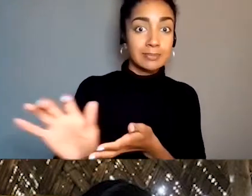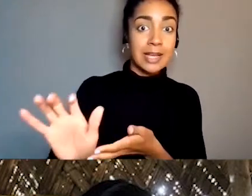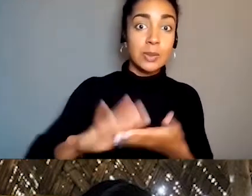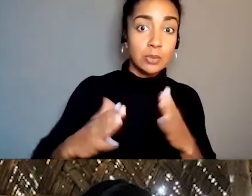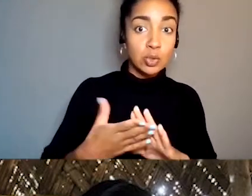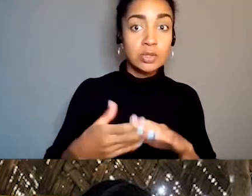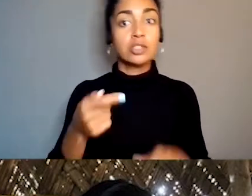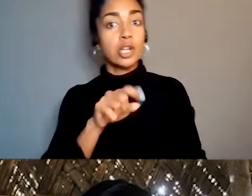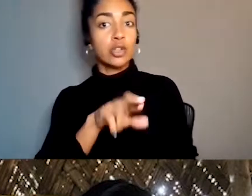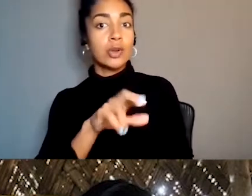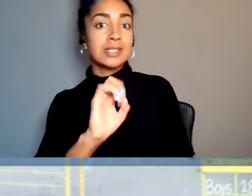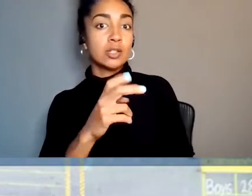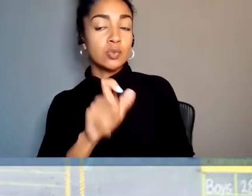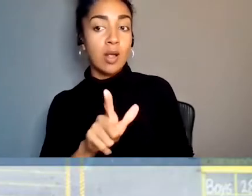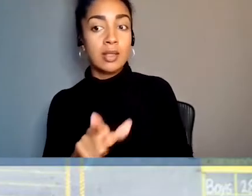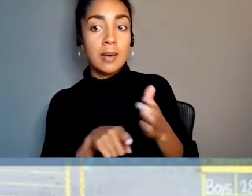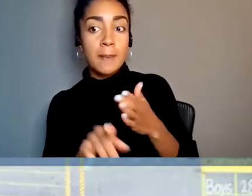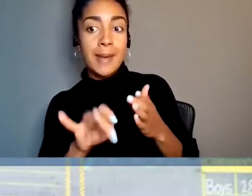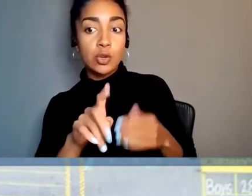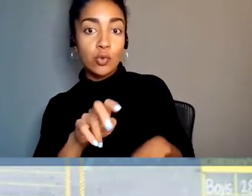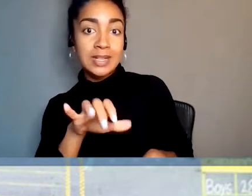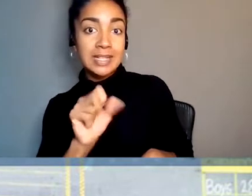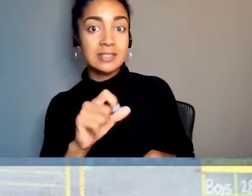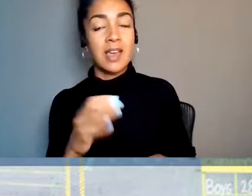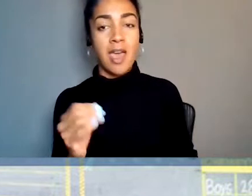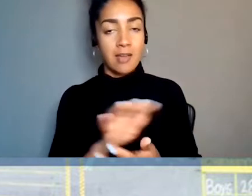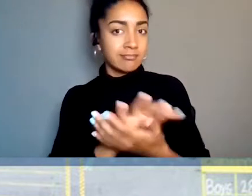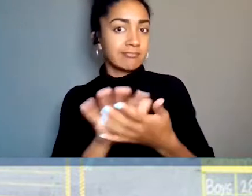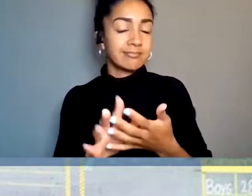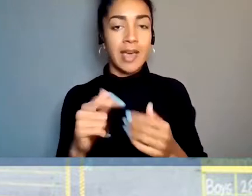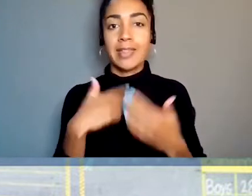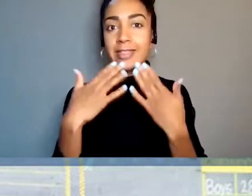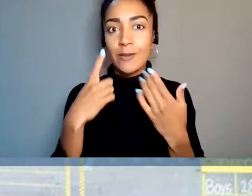I thank you so much for this opportunity to be here, with so many great women today. Thank you.